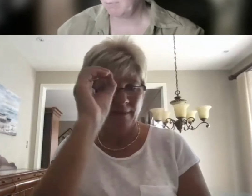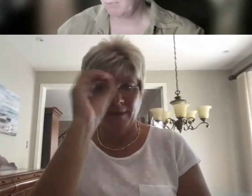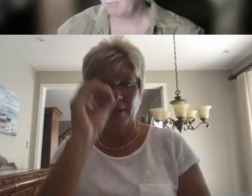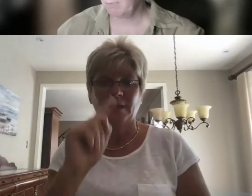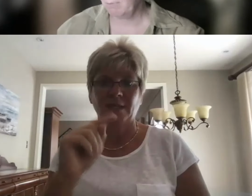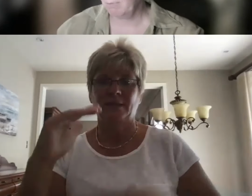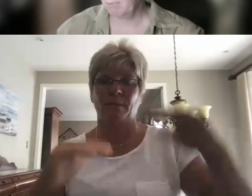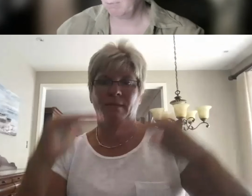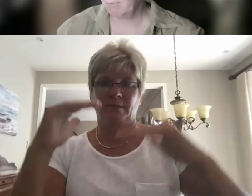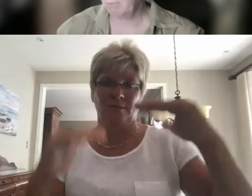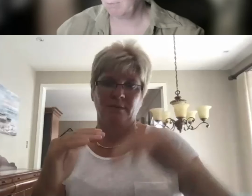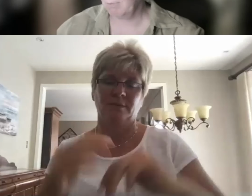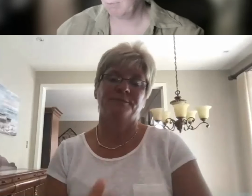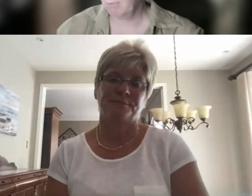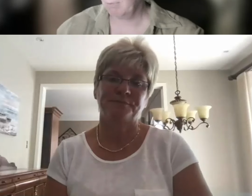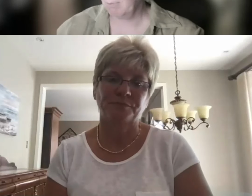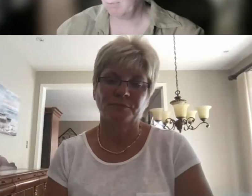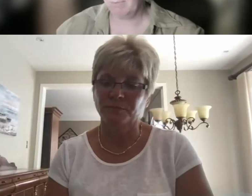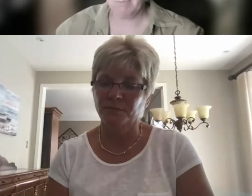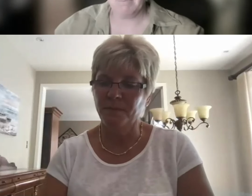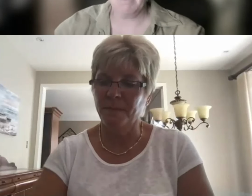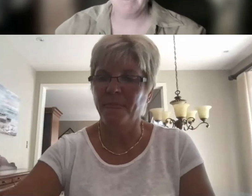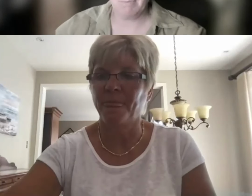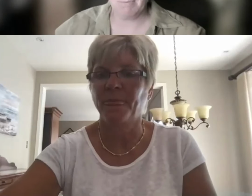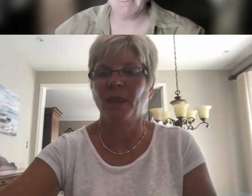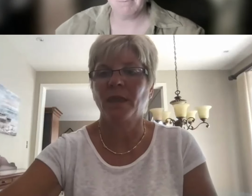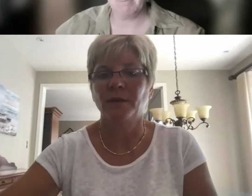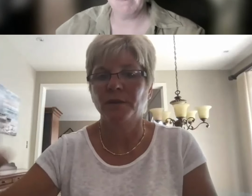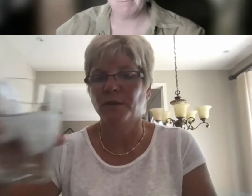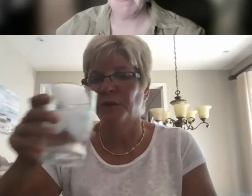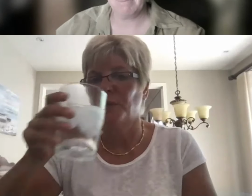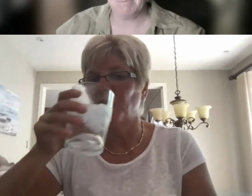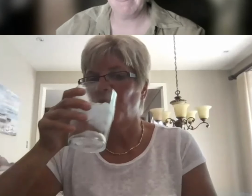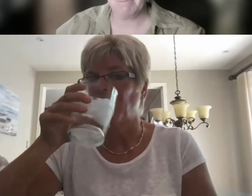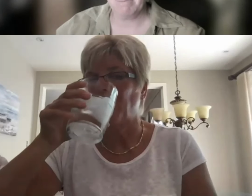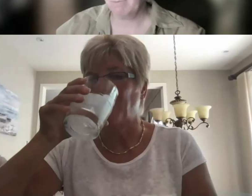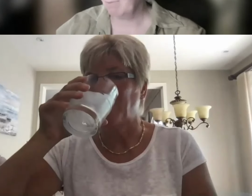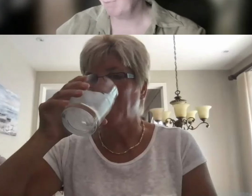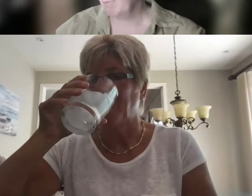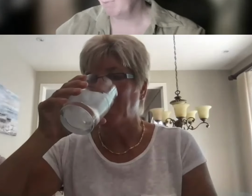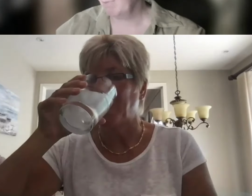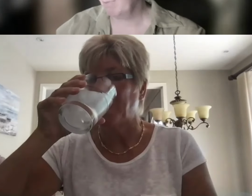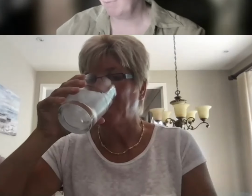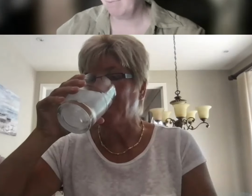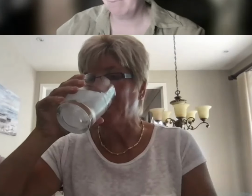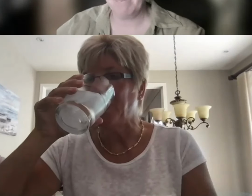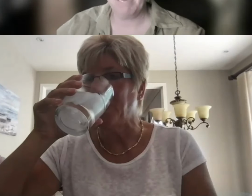in this stakeholder capitalism nirvana that we're going towards.